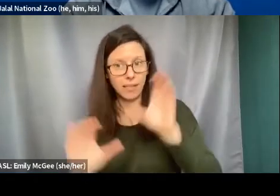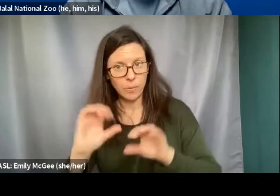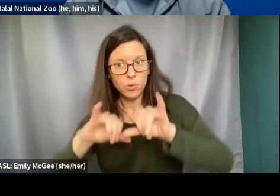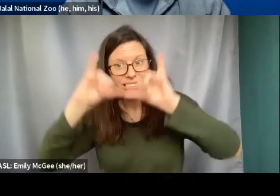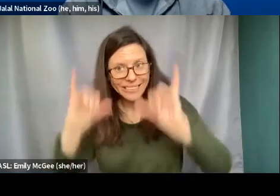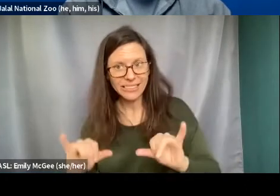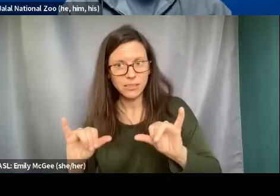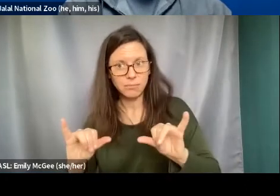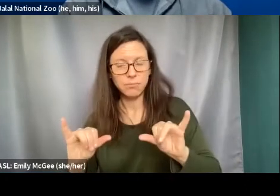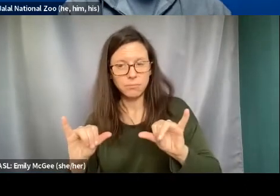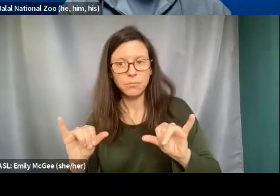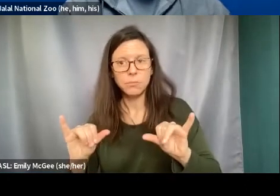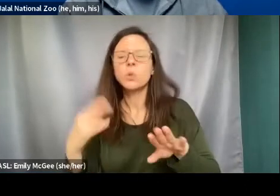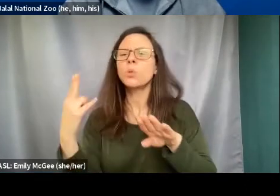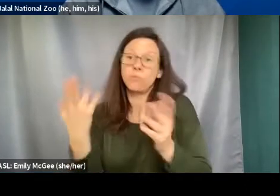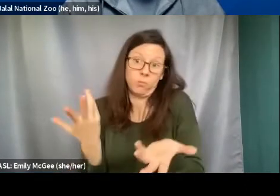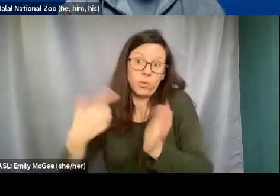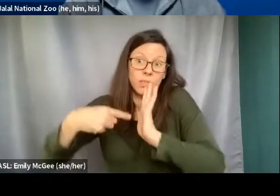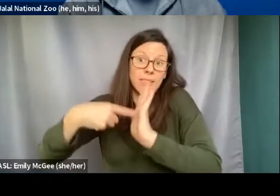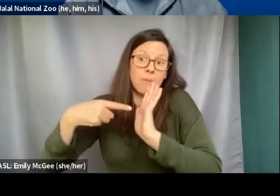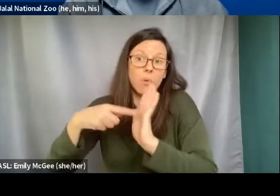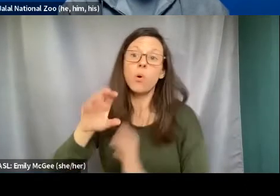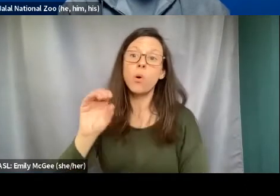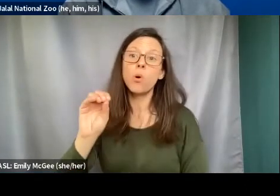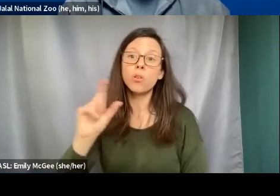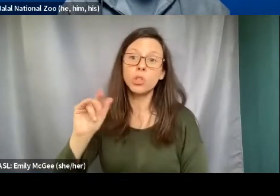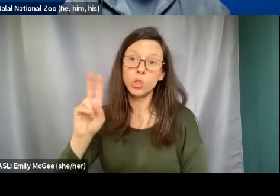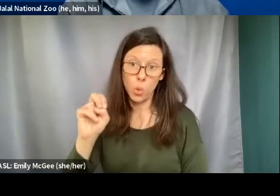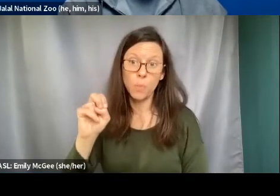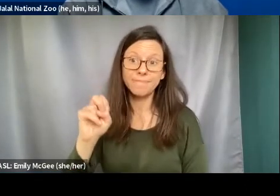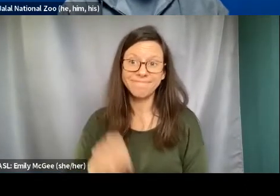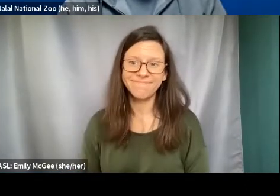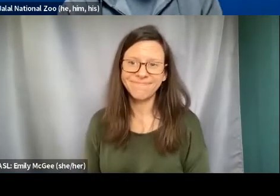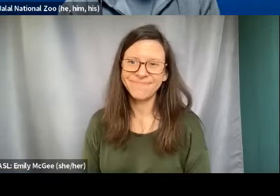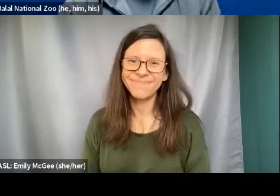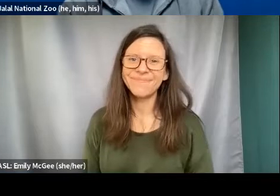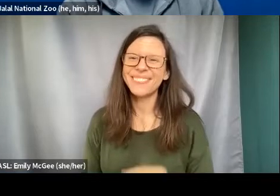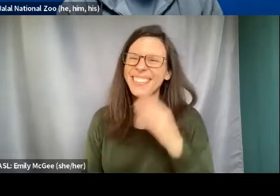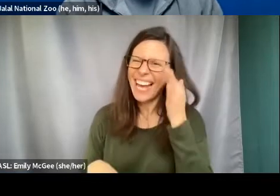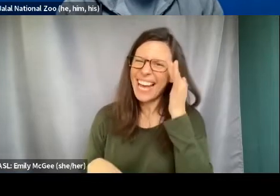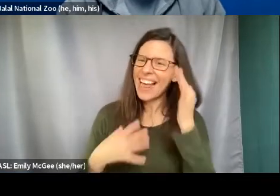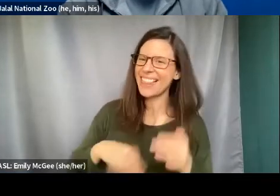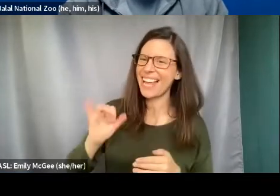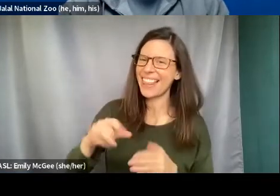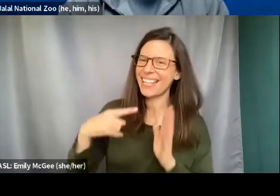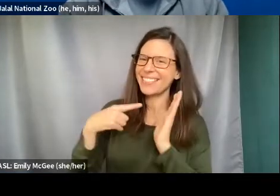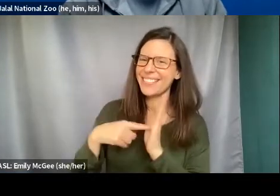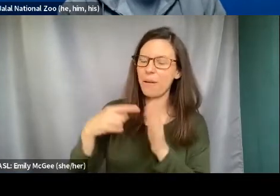case using these ozone generators. Um, that was a great example of opening a soda can. I loved that.